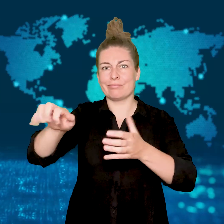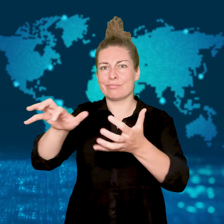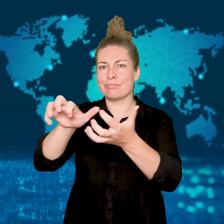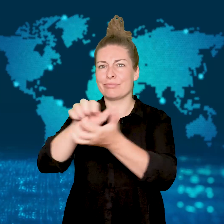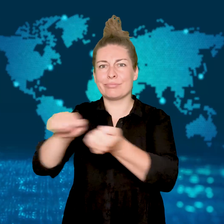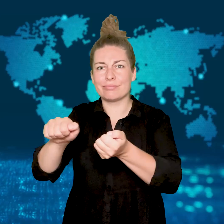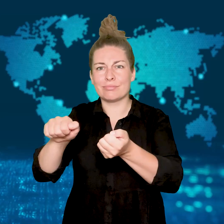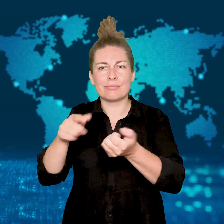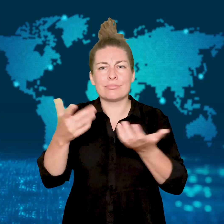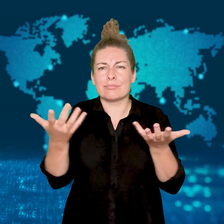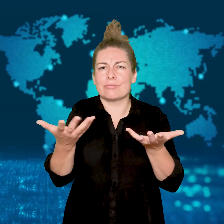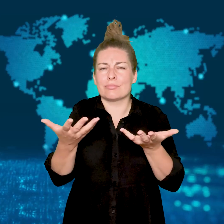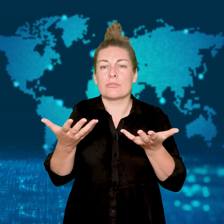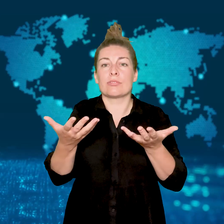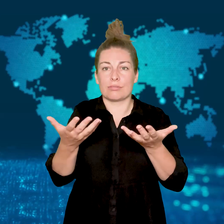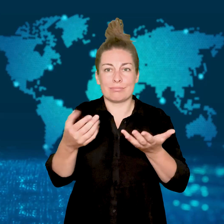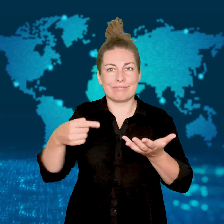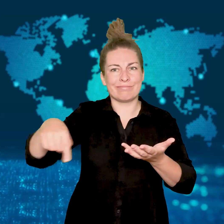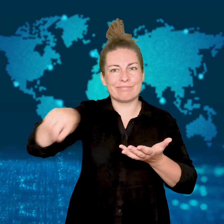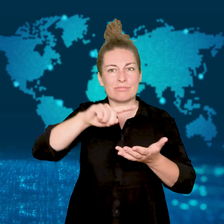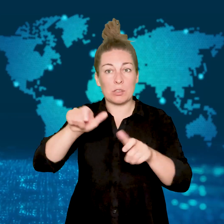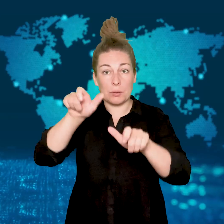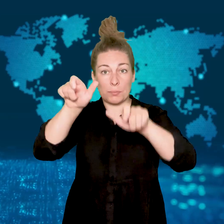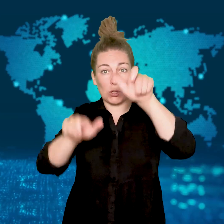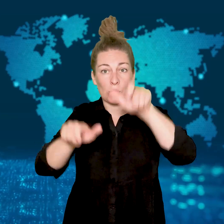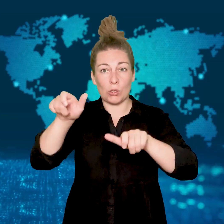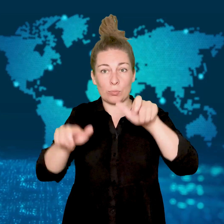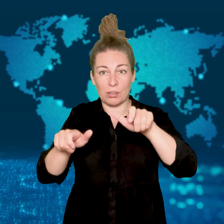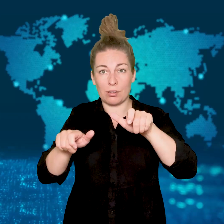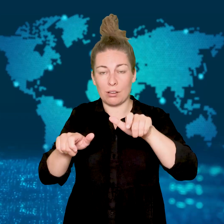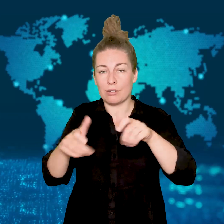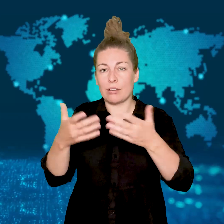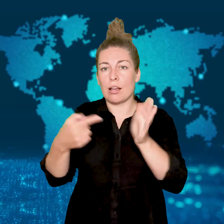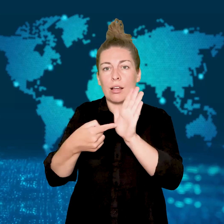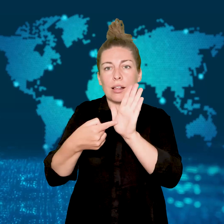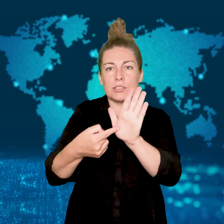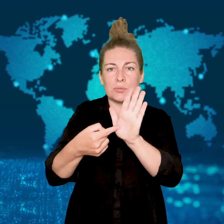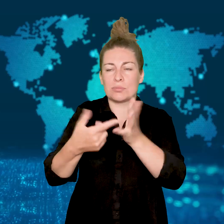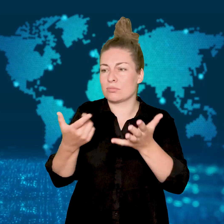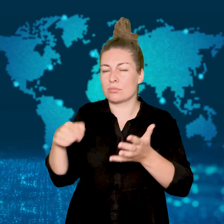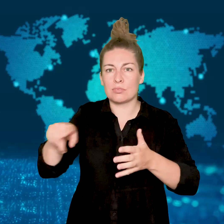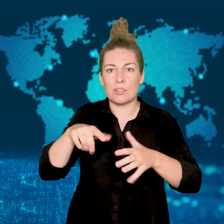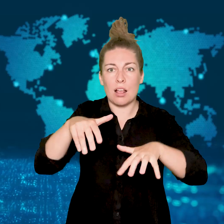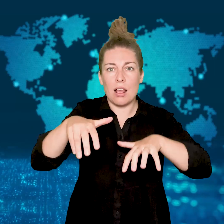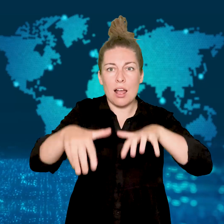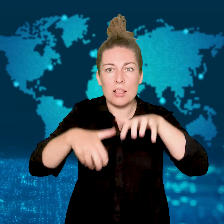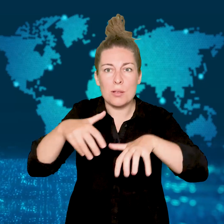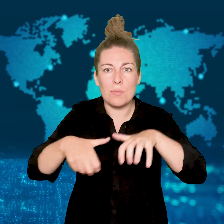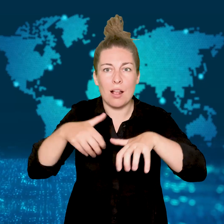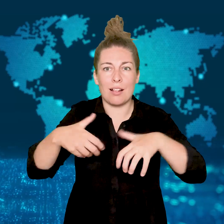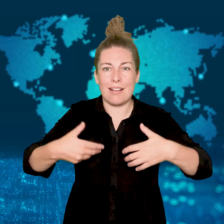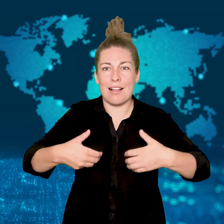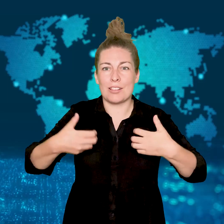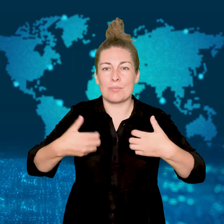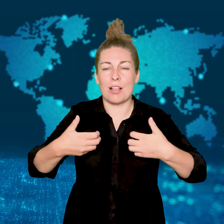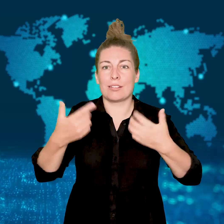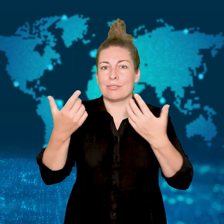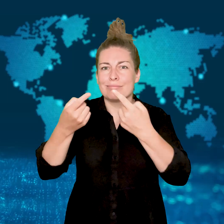and animals that have been introduced by humans in new places.